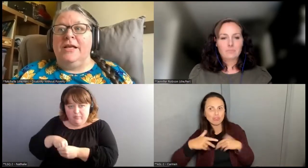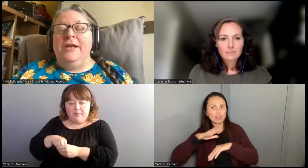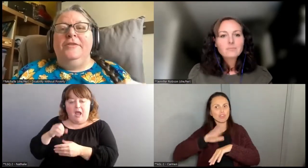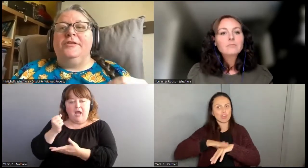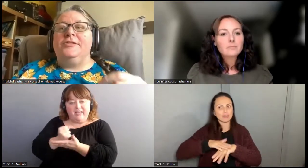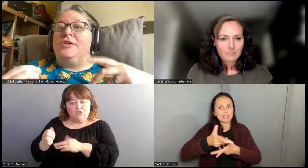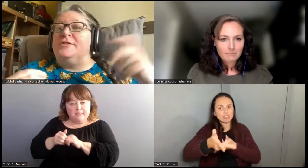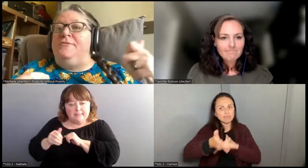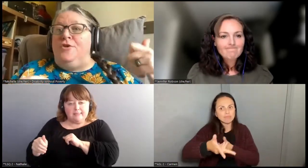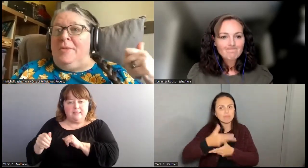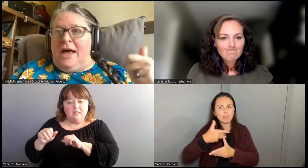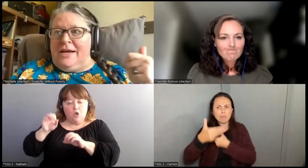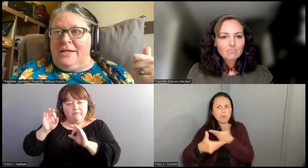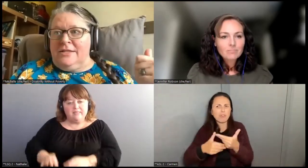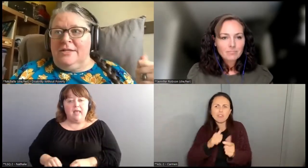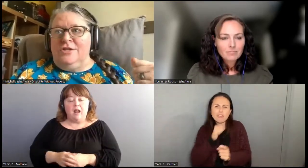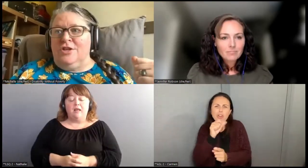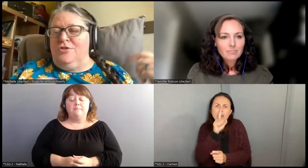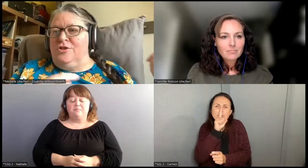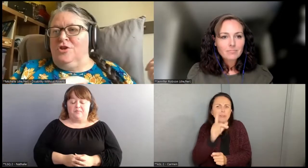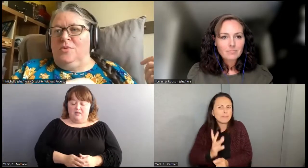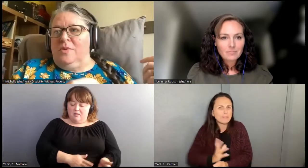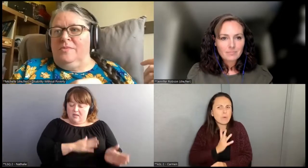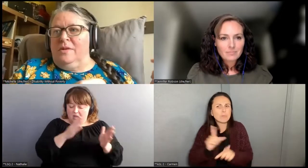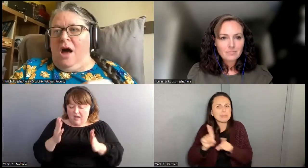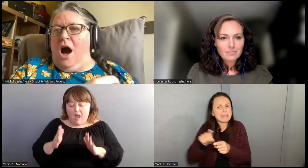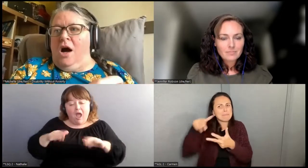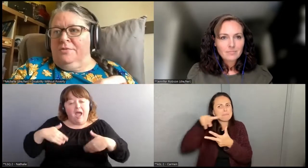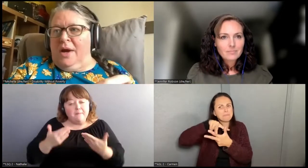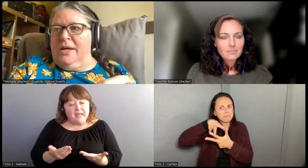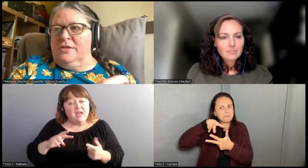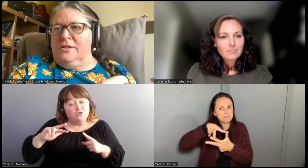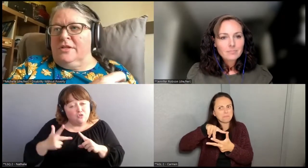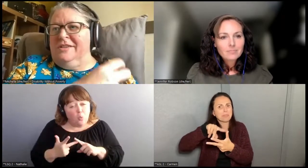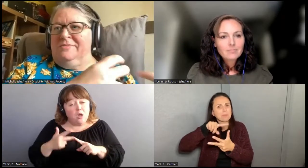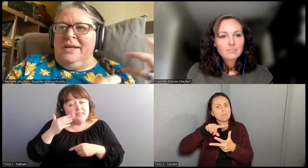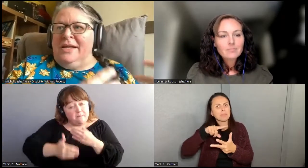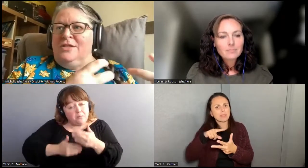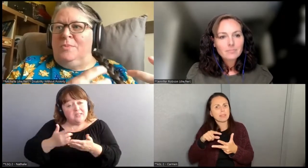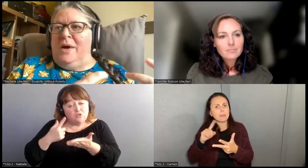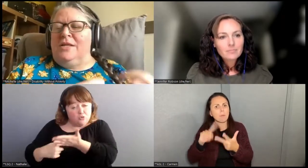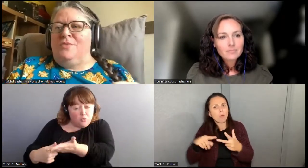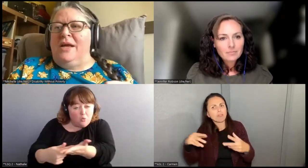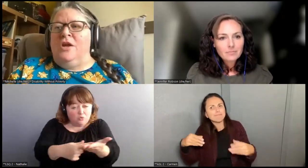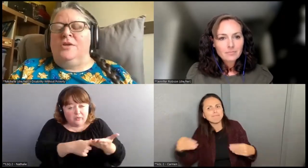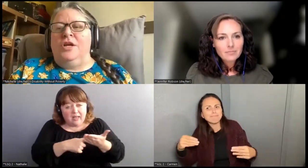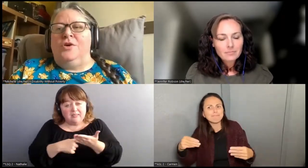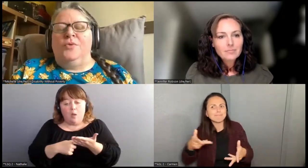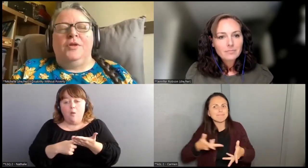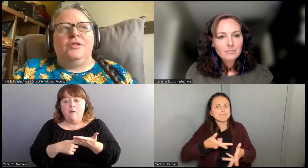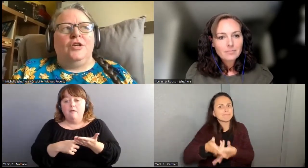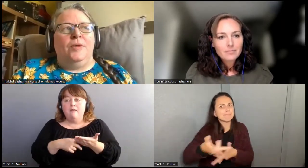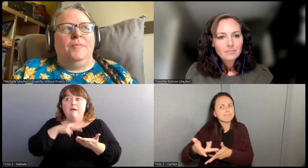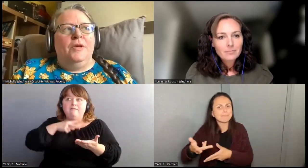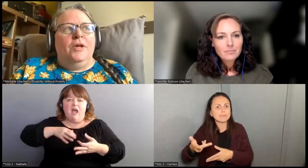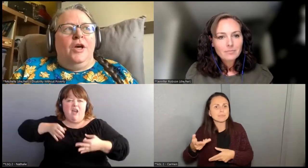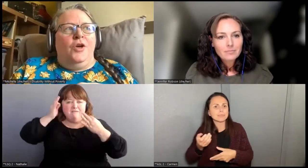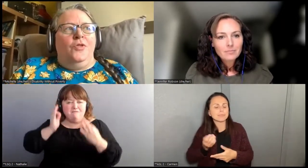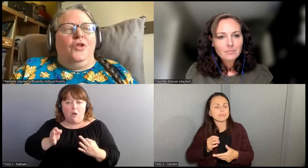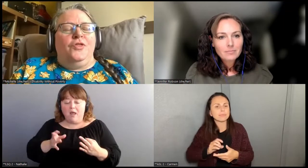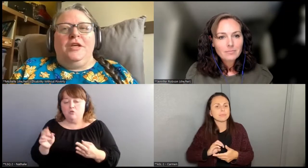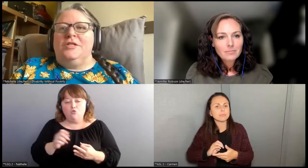IT IS NOT AS FORMALIZED AS THE OTHER TWO ARE, RIGHT. IN SOME WAYS. YOU KNOW, THAT THERE'S